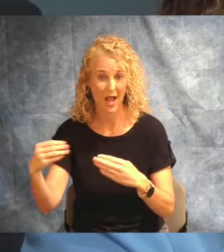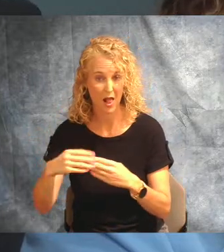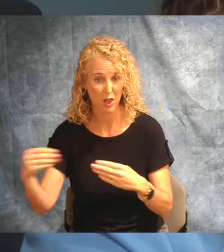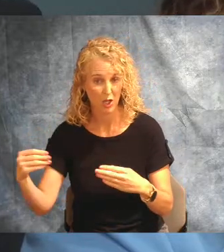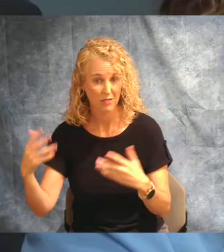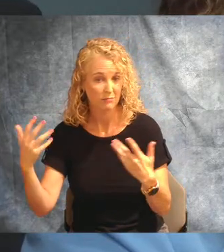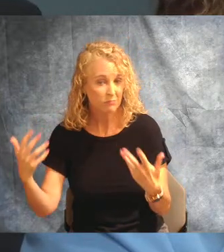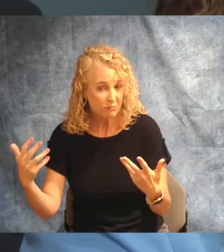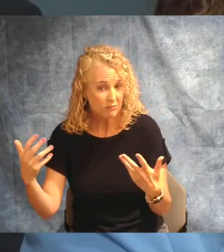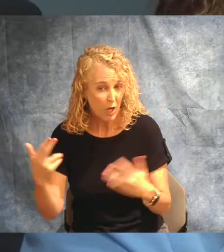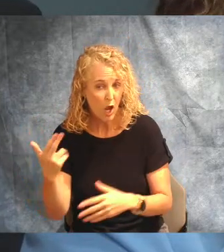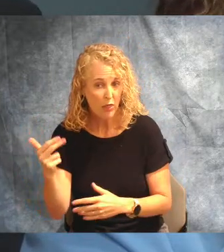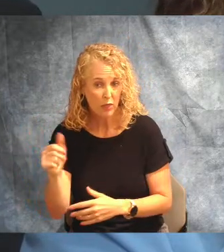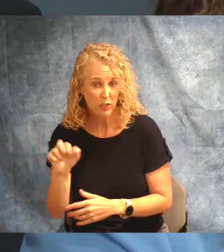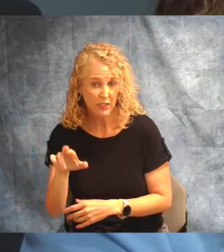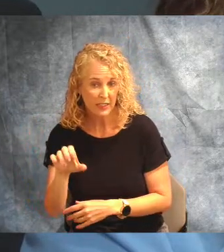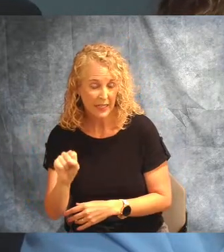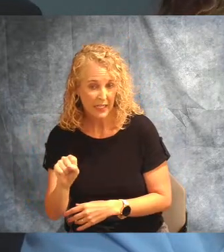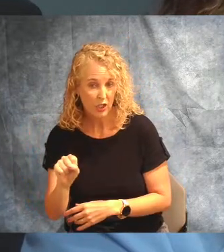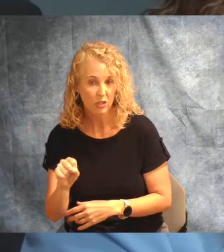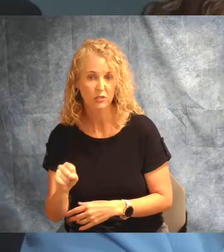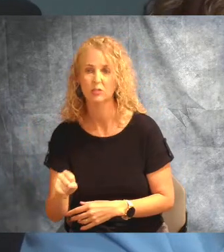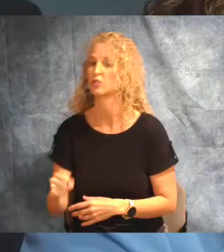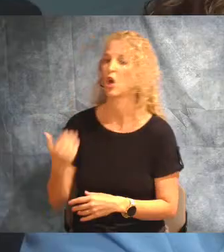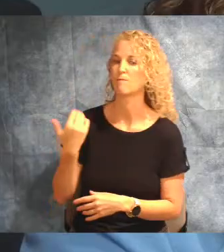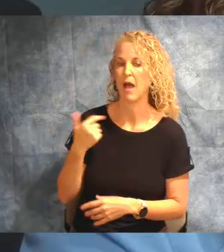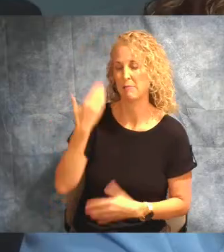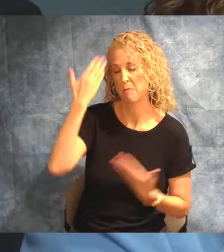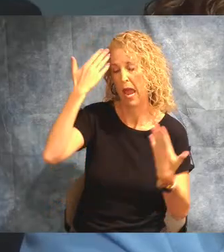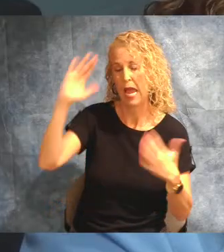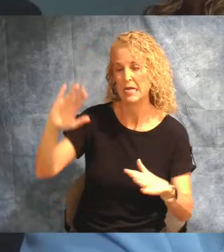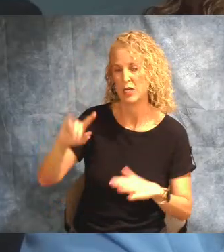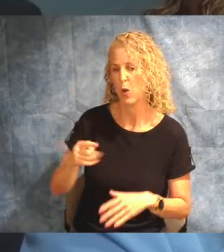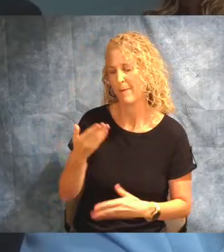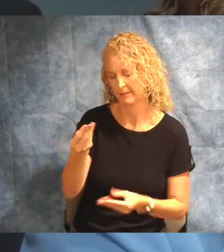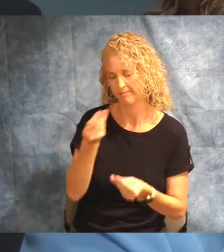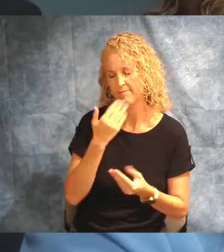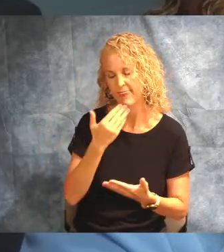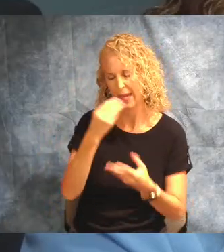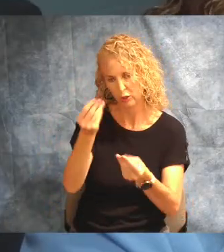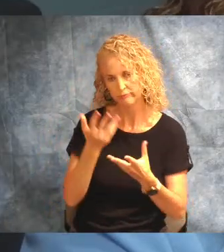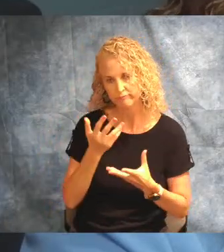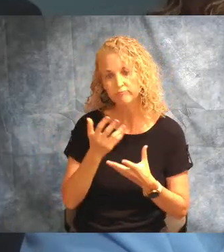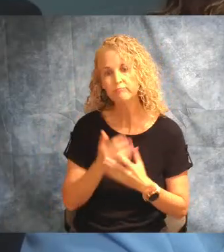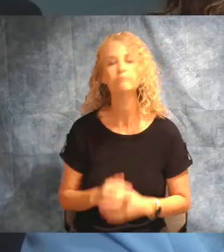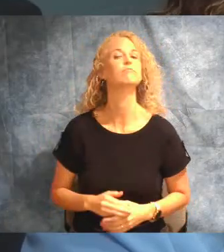on 13 acres. So, I wasn't familiar, but you've given me information. It's a it's been around.